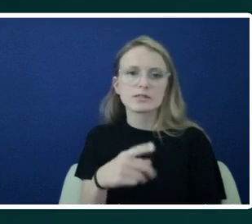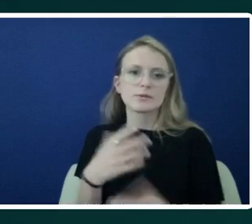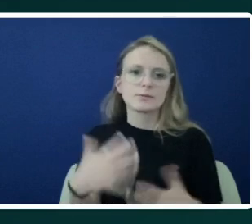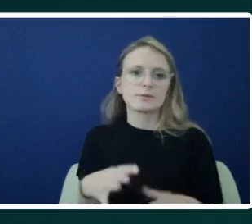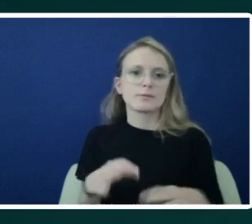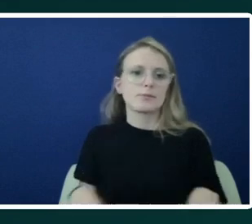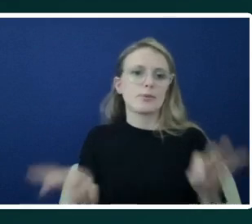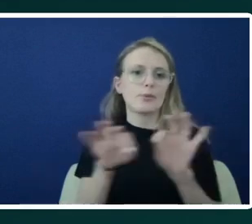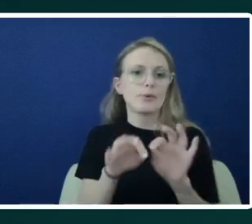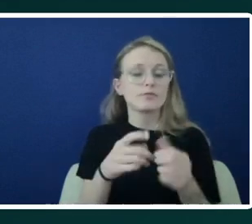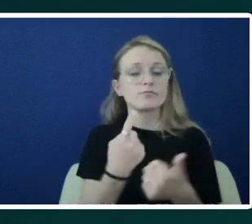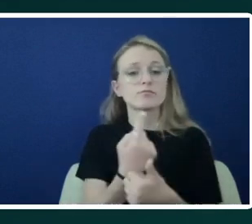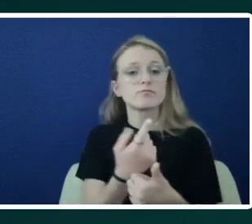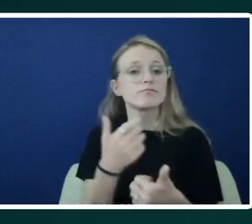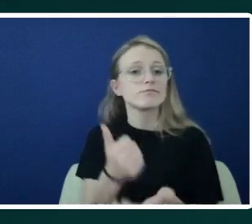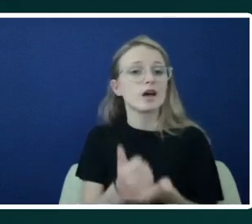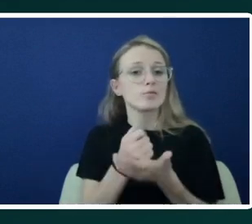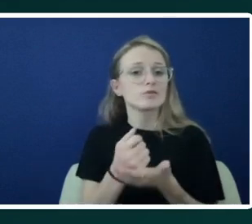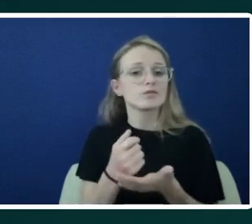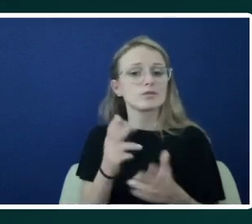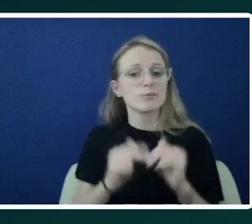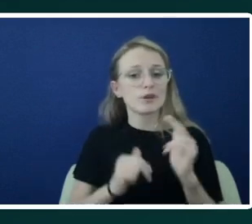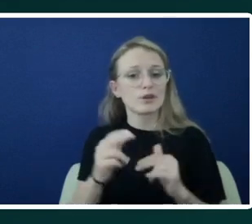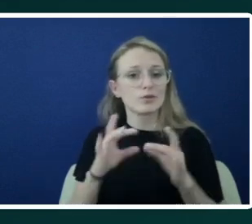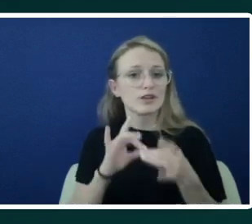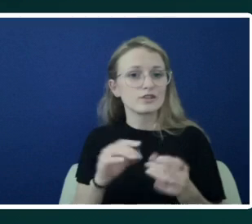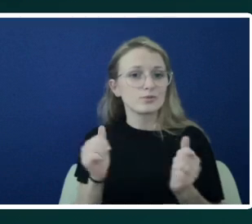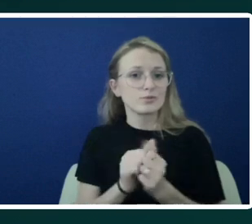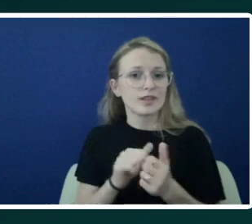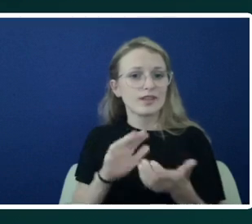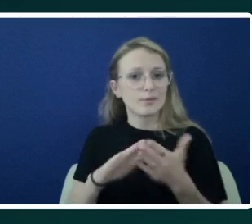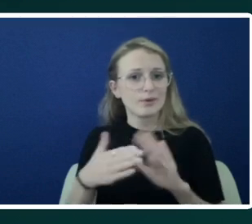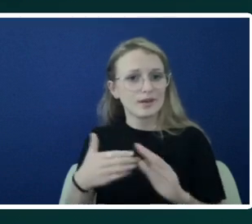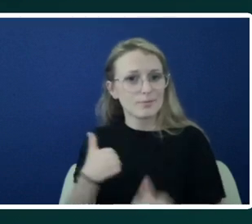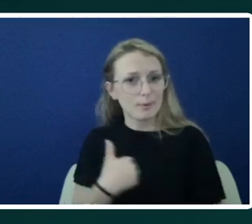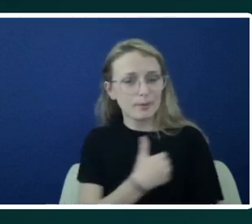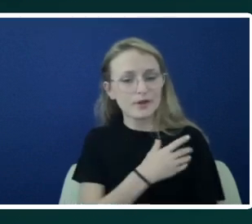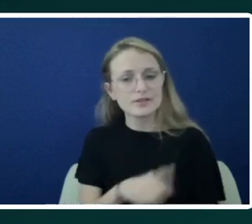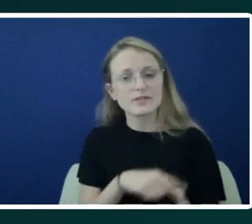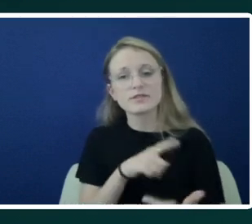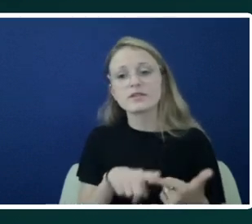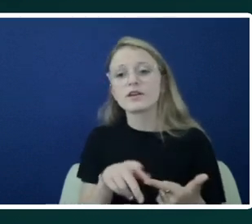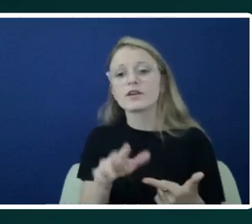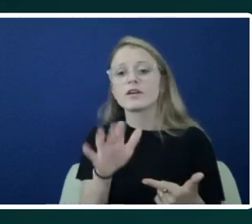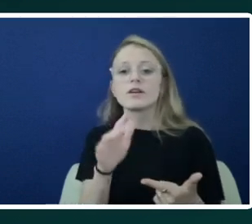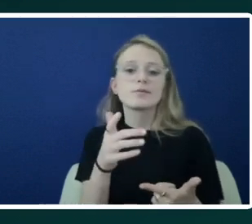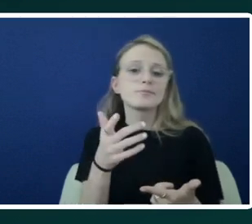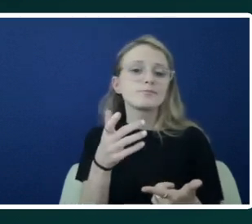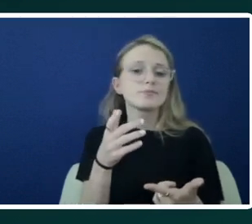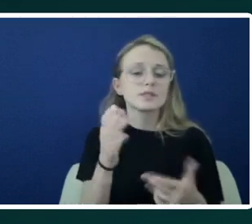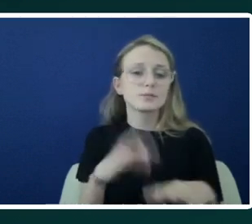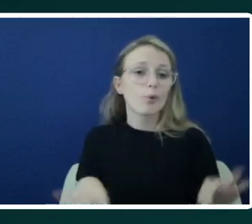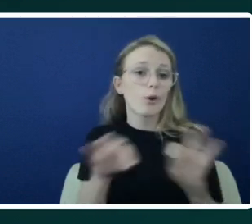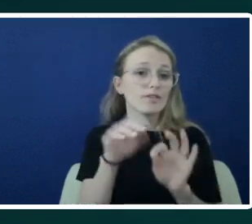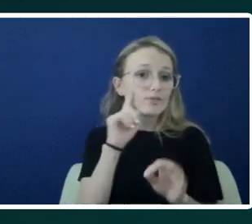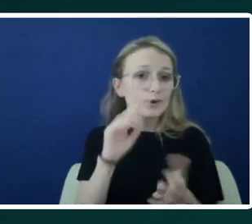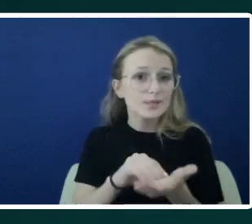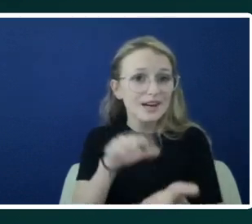build relationships with community members. It also is critical to the documenting of community